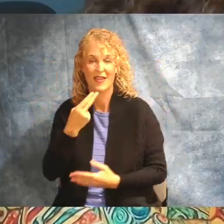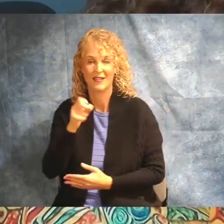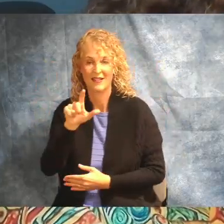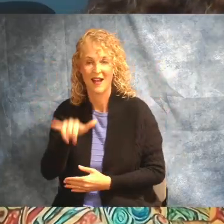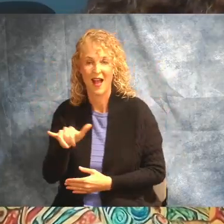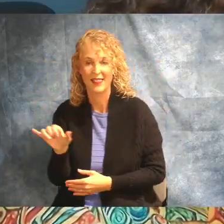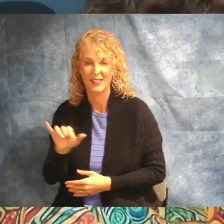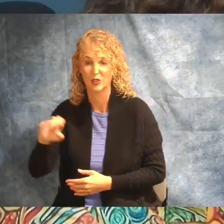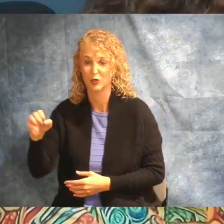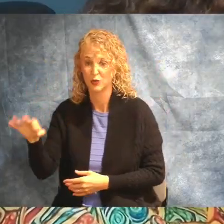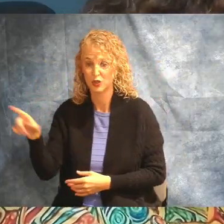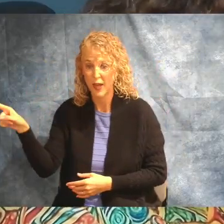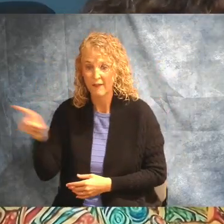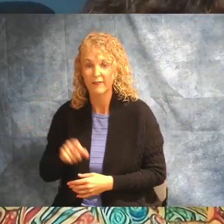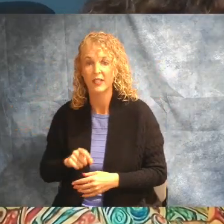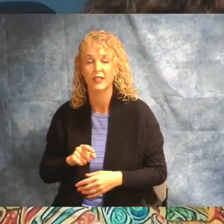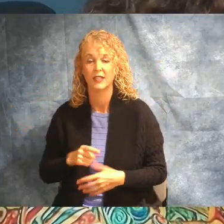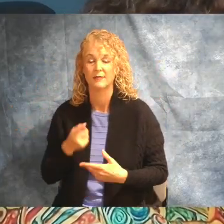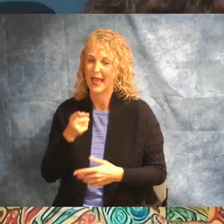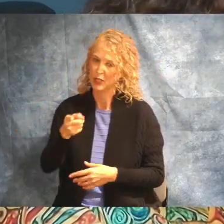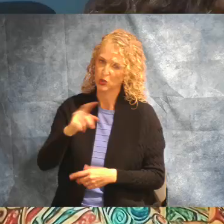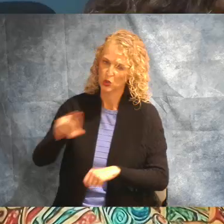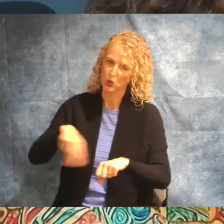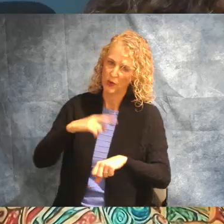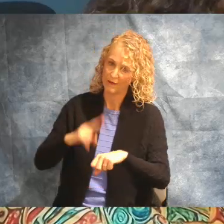Jeff, and I want to thank you, Angela, because y'all got in and they said,